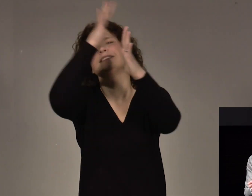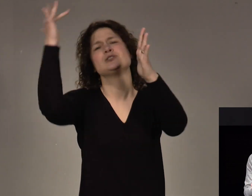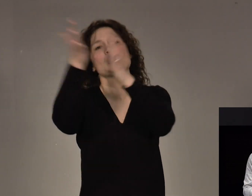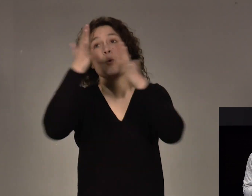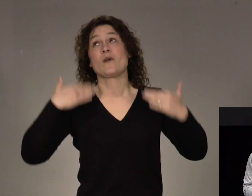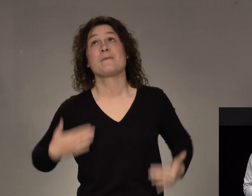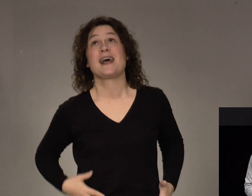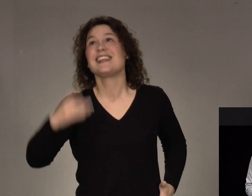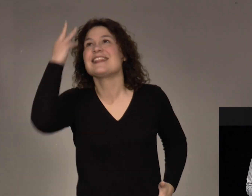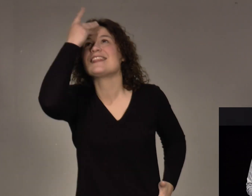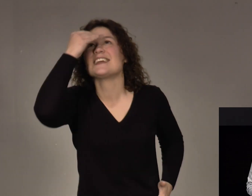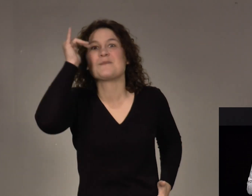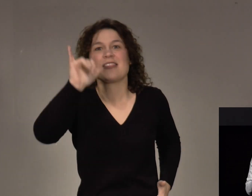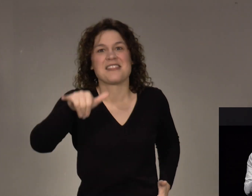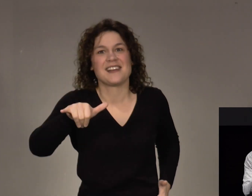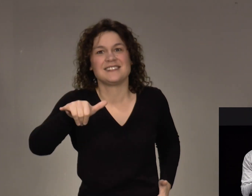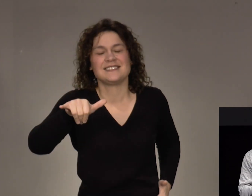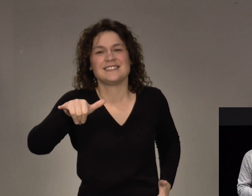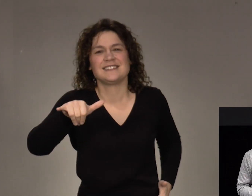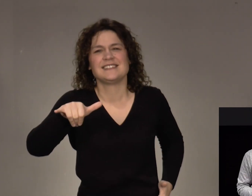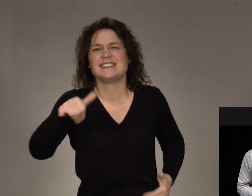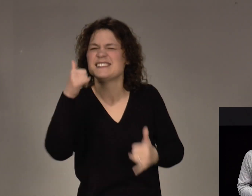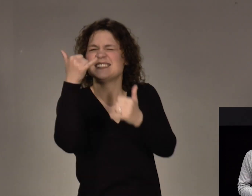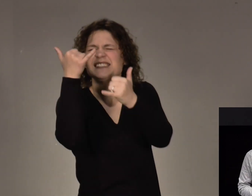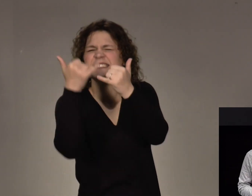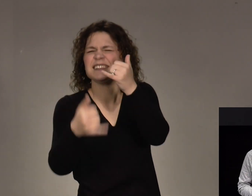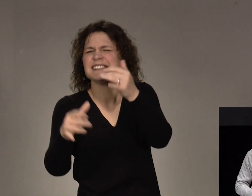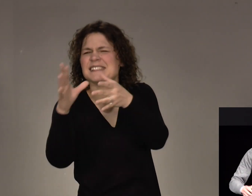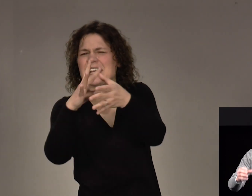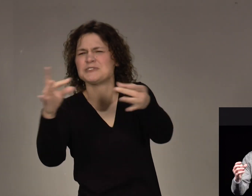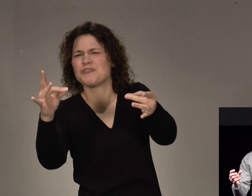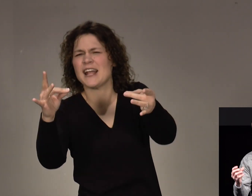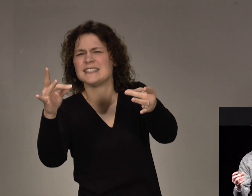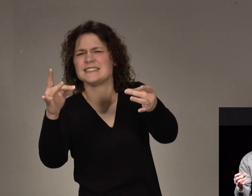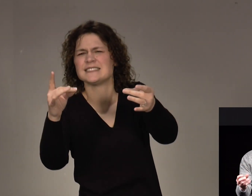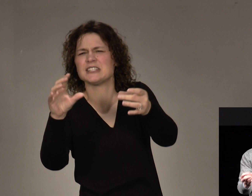Think about it. That last phrase of the Apostles Creed, "the resurrection of